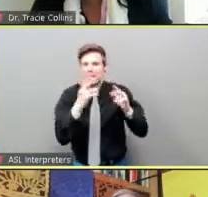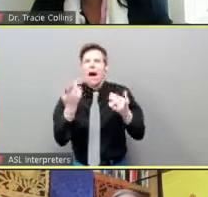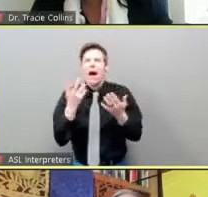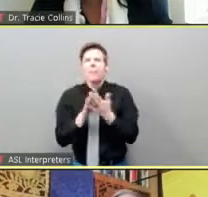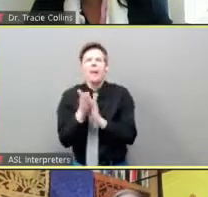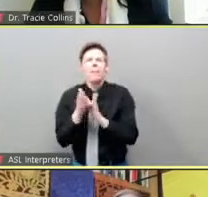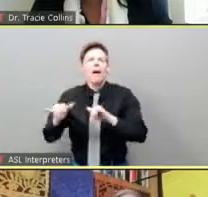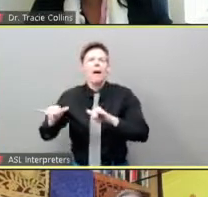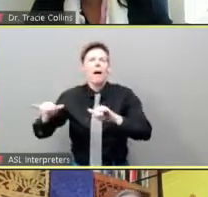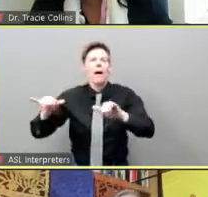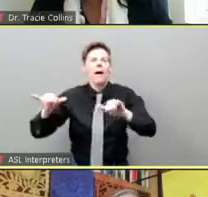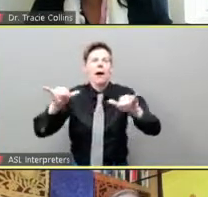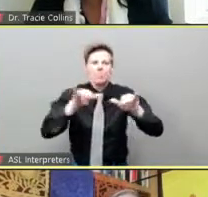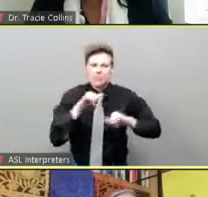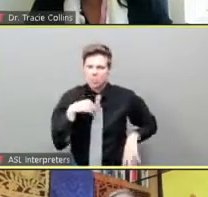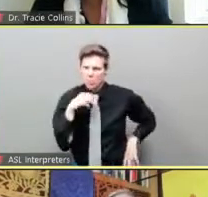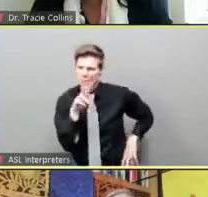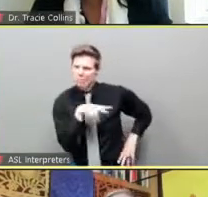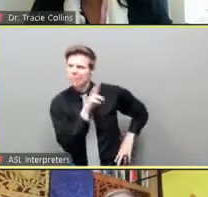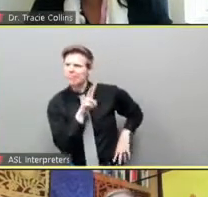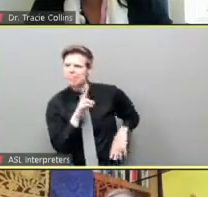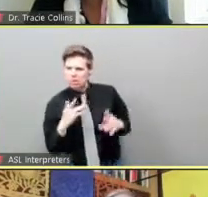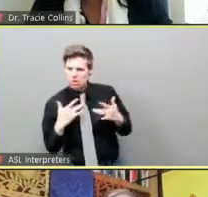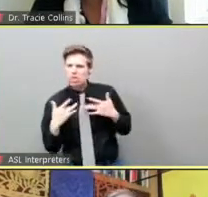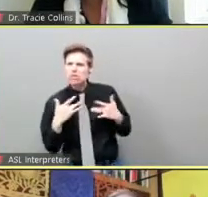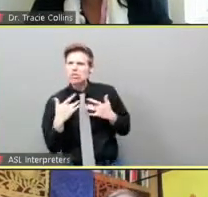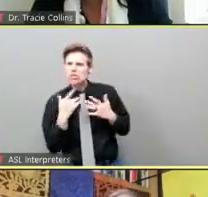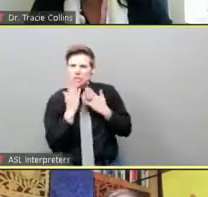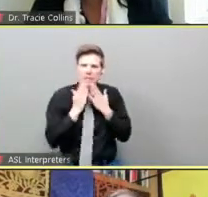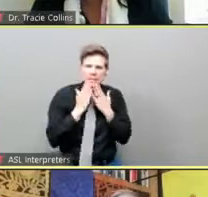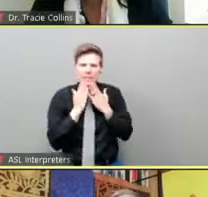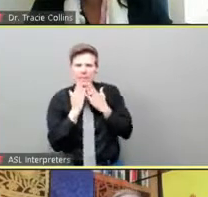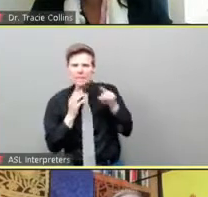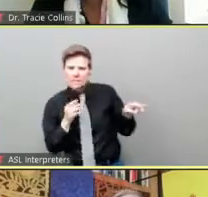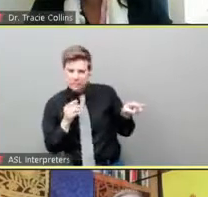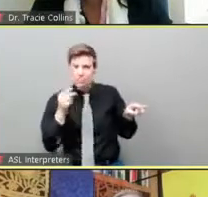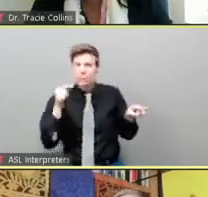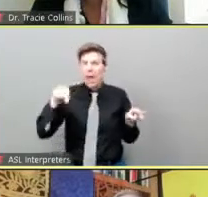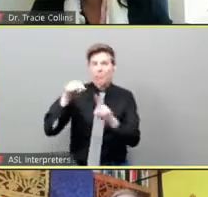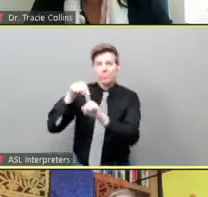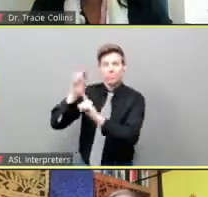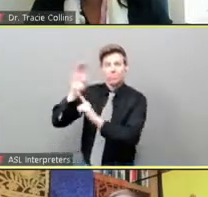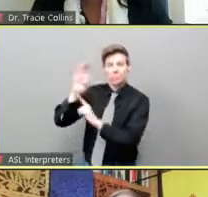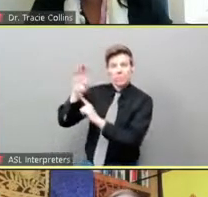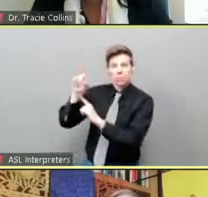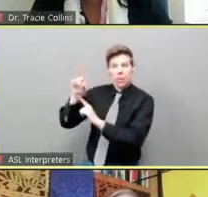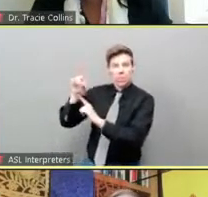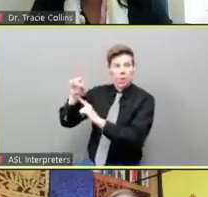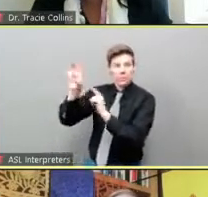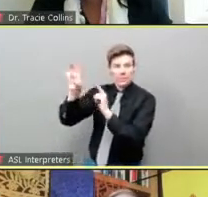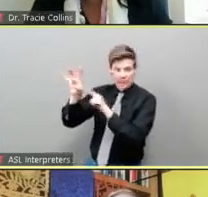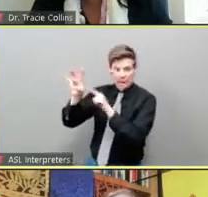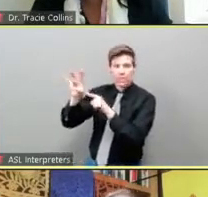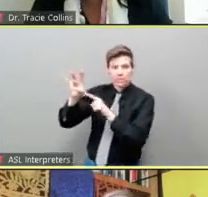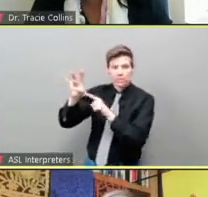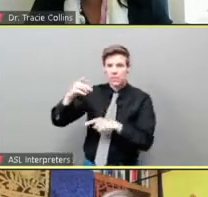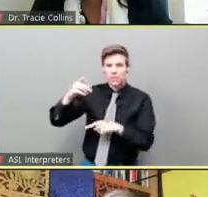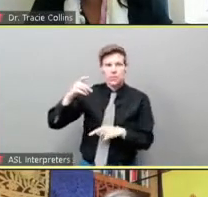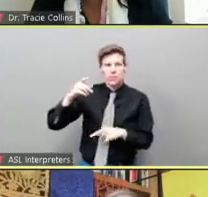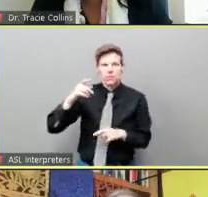concern is the B 117 vaccine resistant? Uh sorry, is that is B 117 resistant to